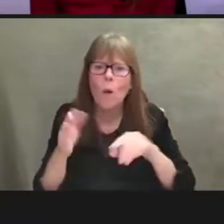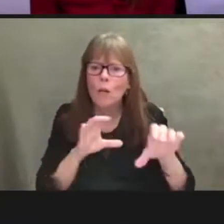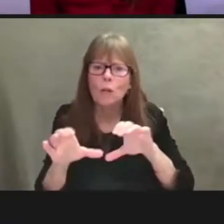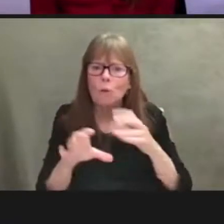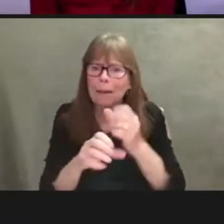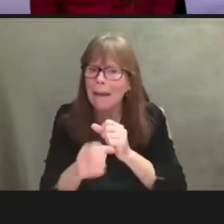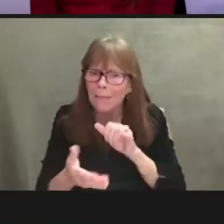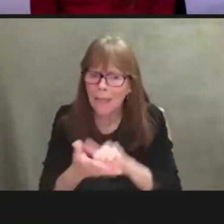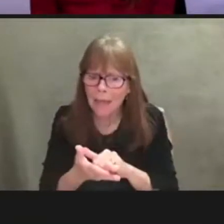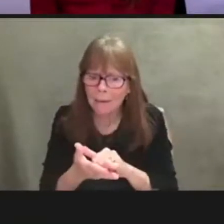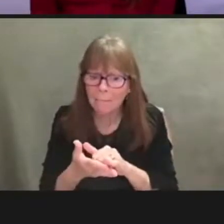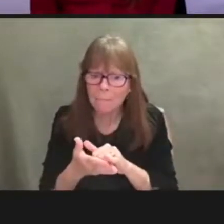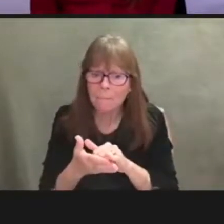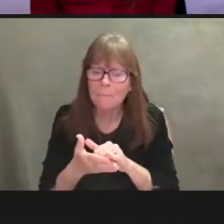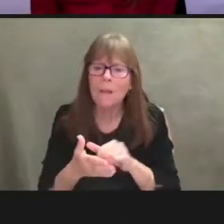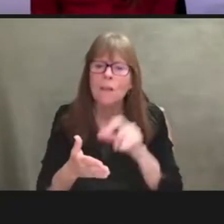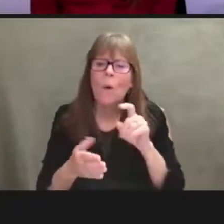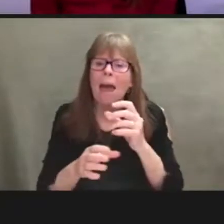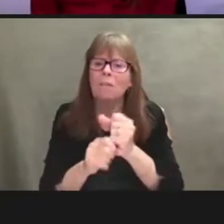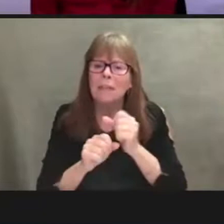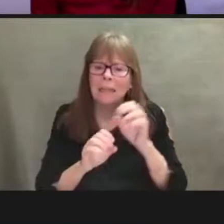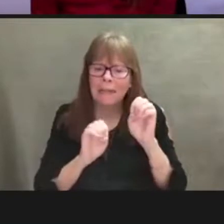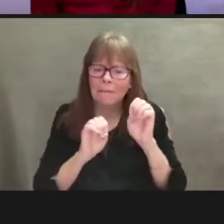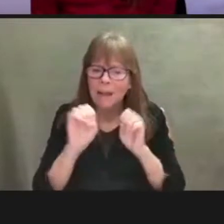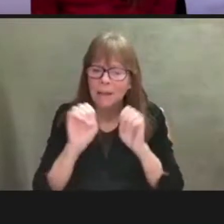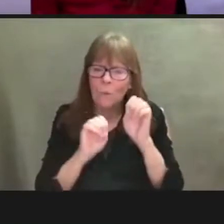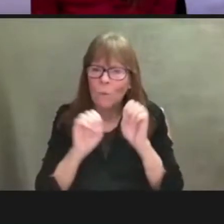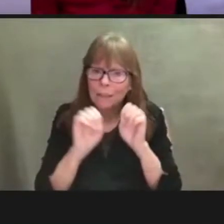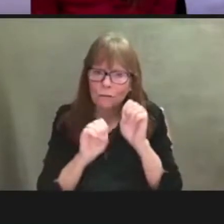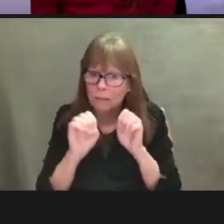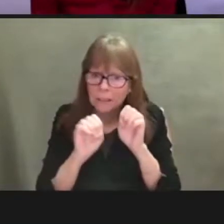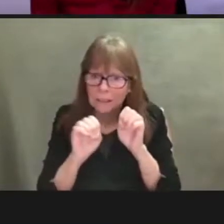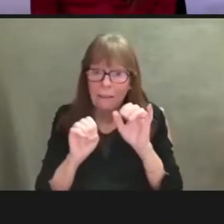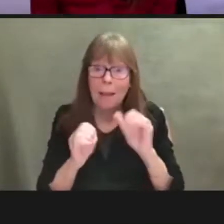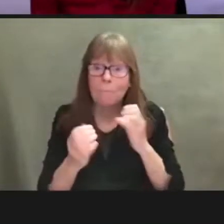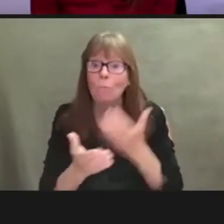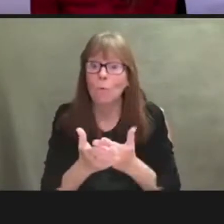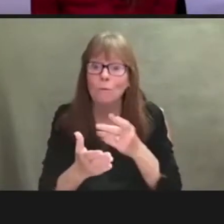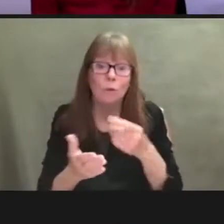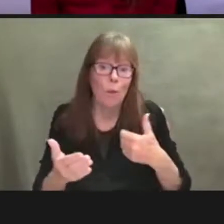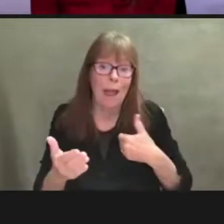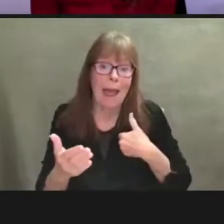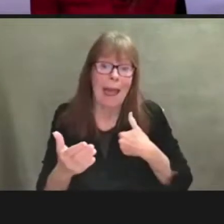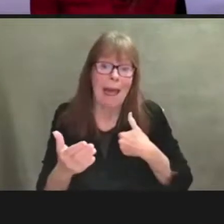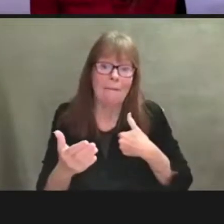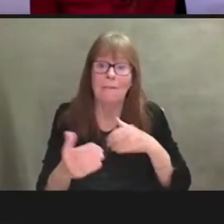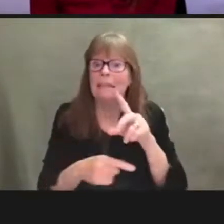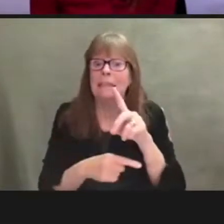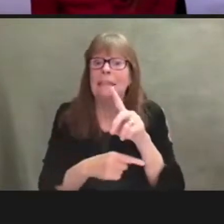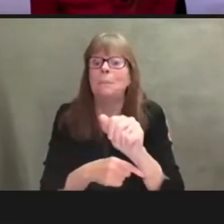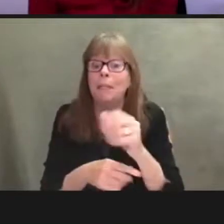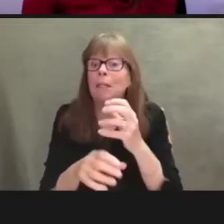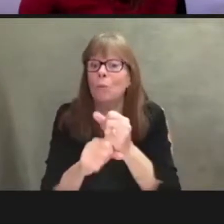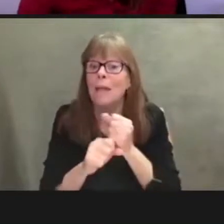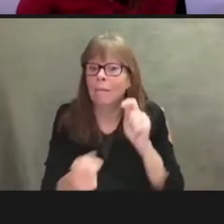You have to get an evaluation that proves you have that disability to get the accommodation.